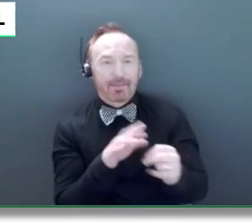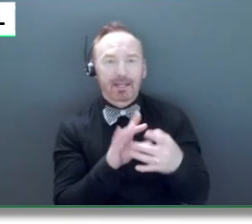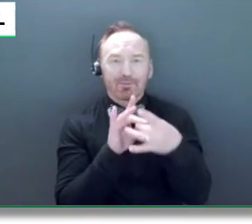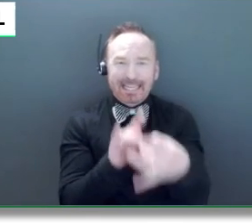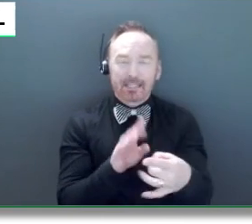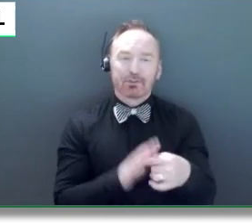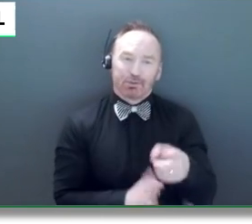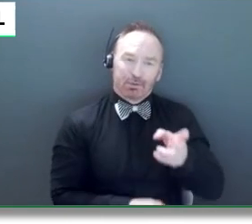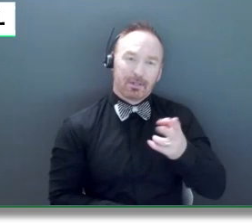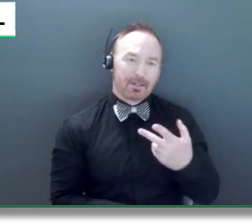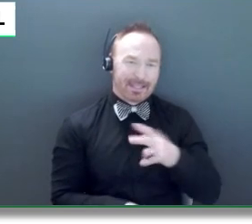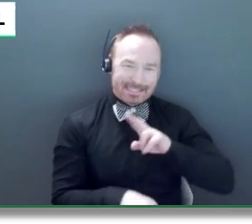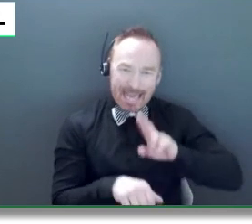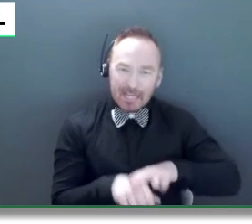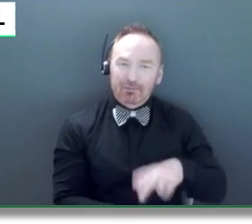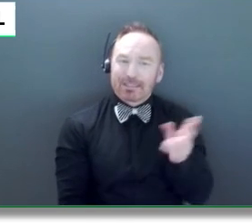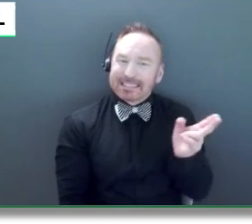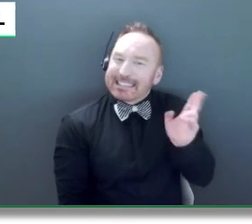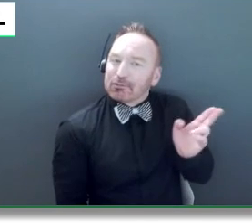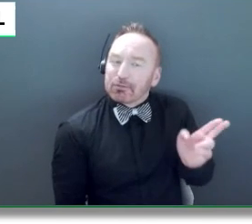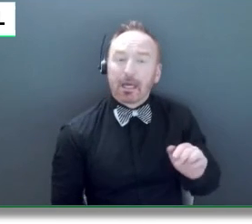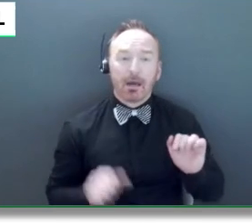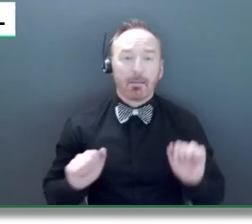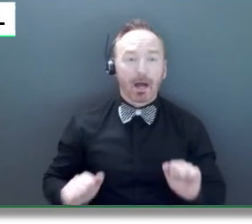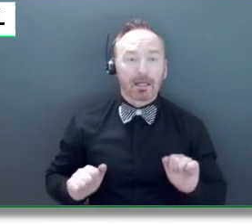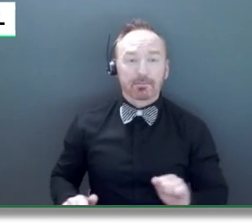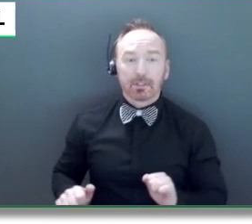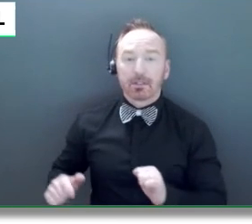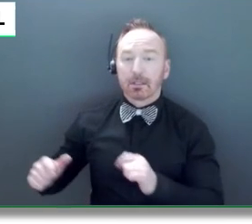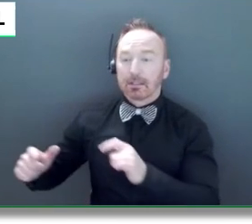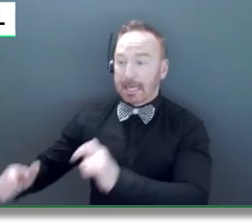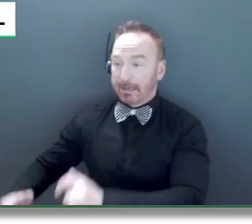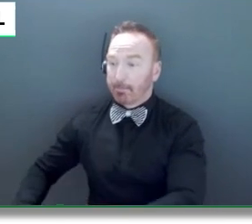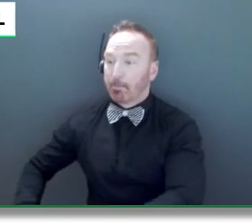posts or roll by posts and then you would scan it and you'd hear some